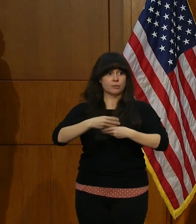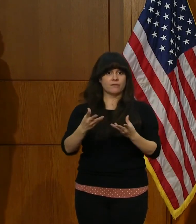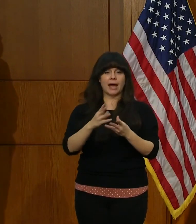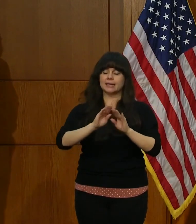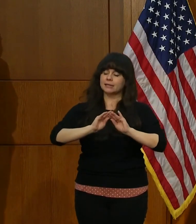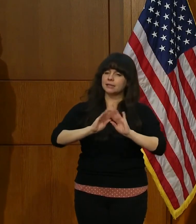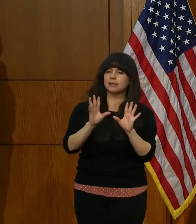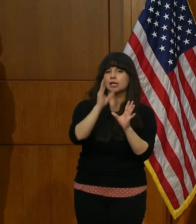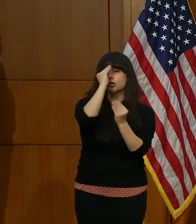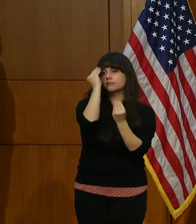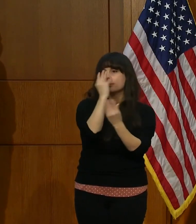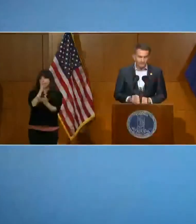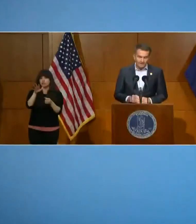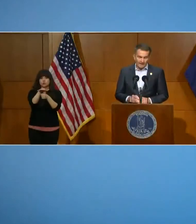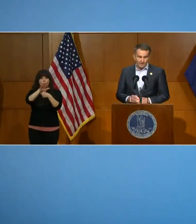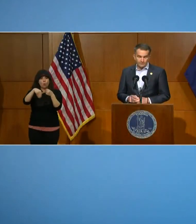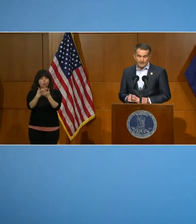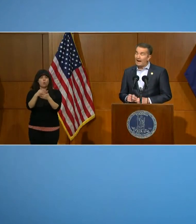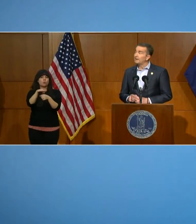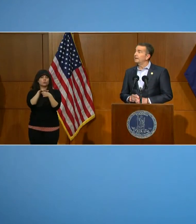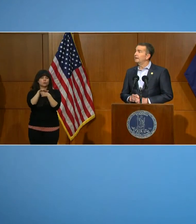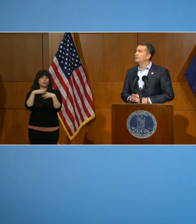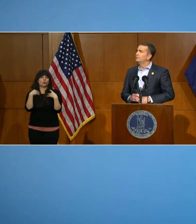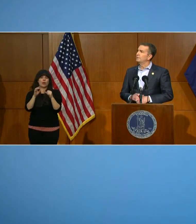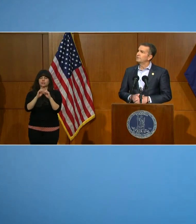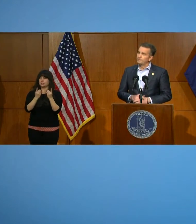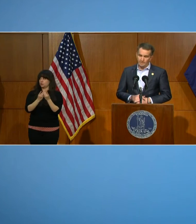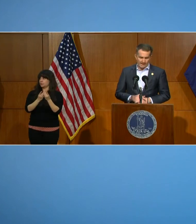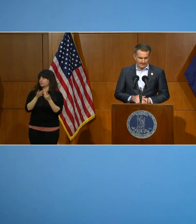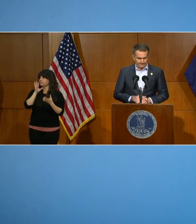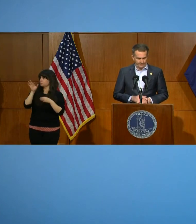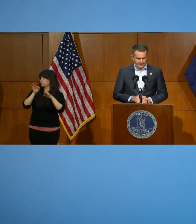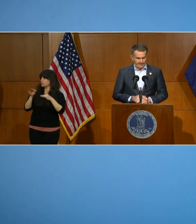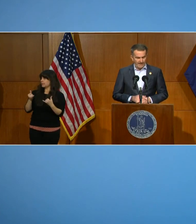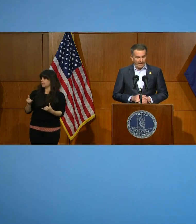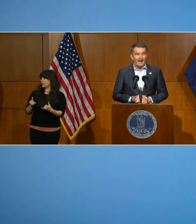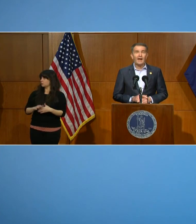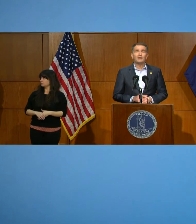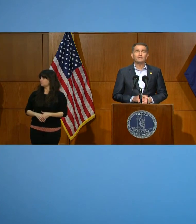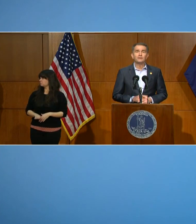THE VIRGINIA DEPARTMENT OF HEALTH IS ISSUING CLEAR GUIDANCE TO LOCAL HEALTH